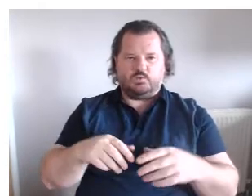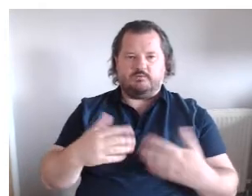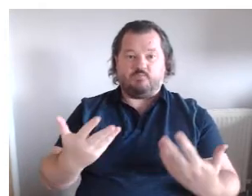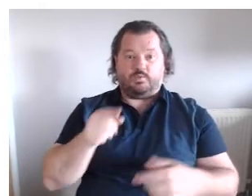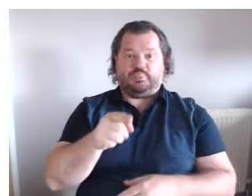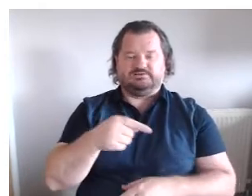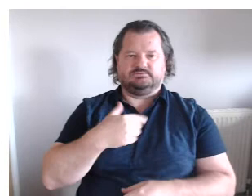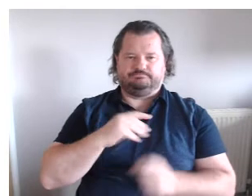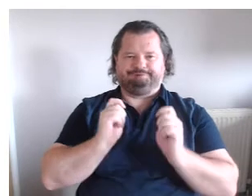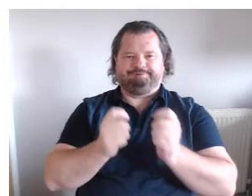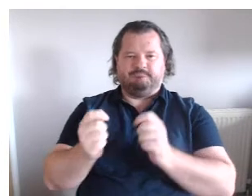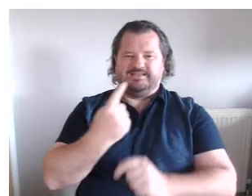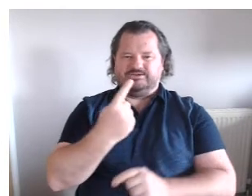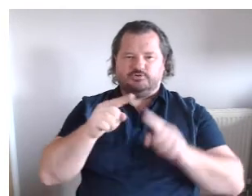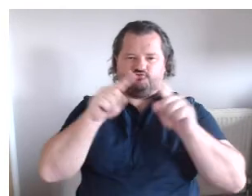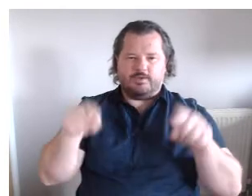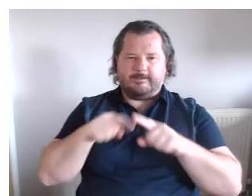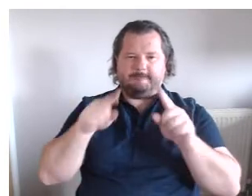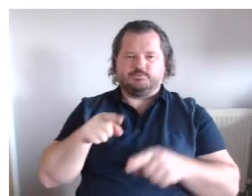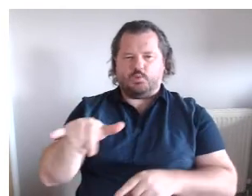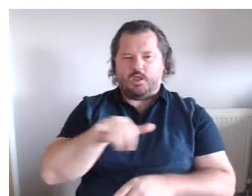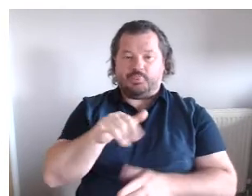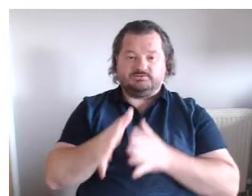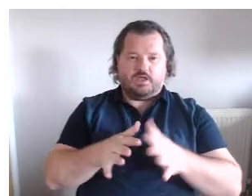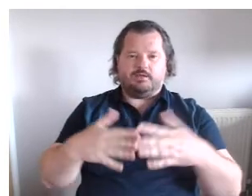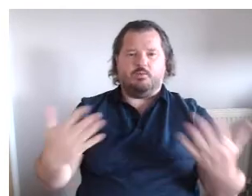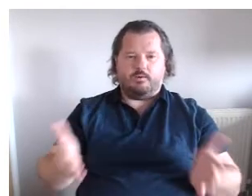For this we assign each frame either to the sign or the boundary class.